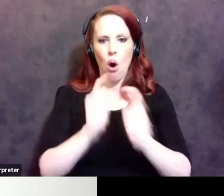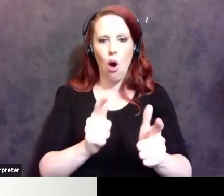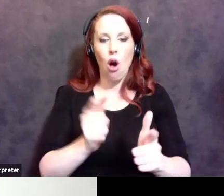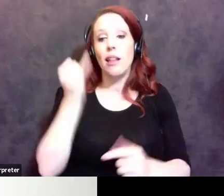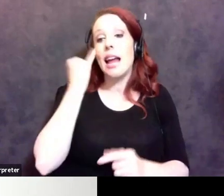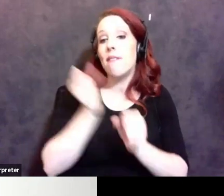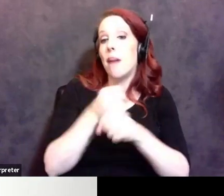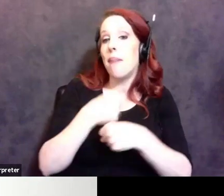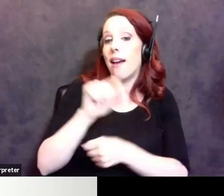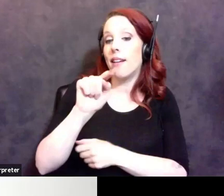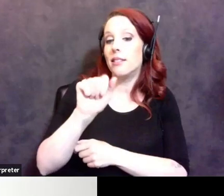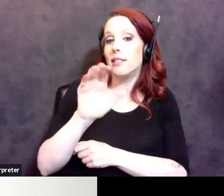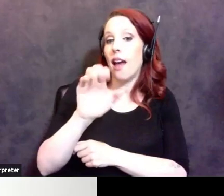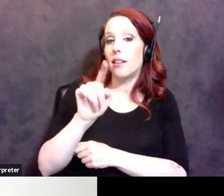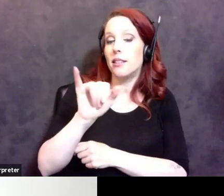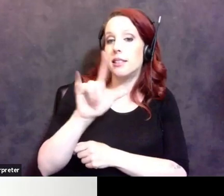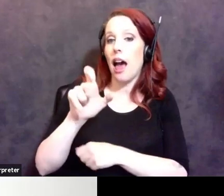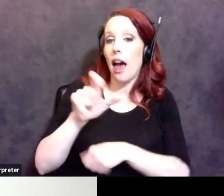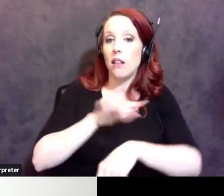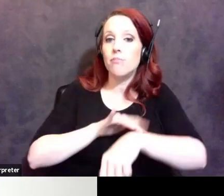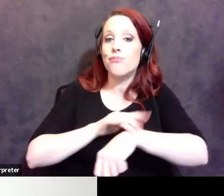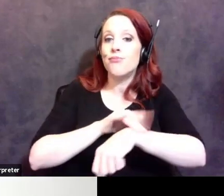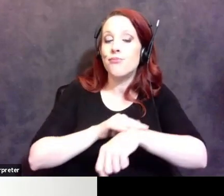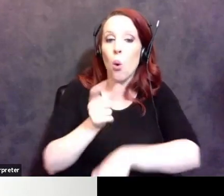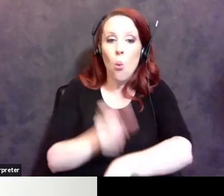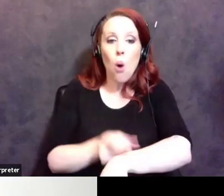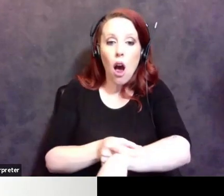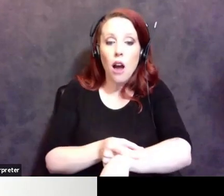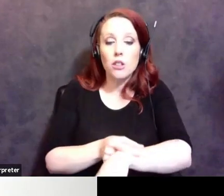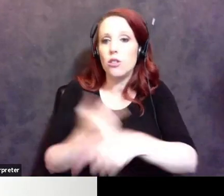chances are I will have difficulty putting it on. I just have difficulty putting watches